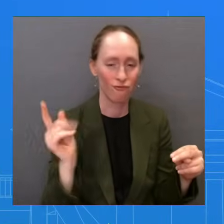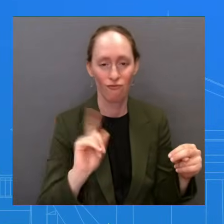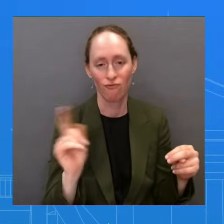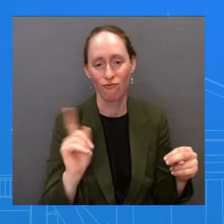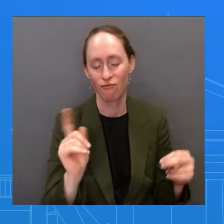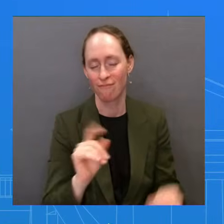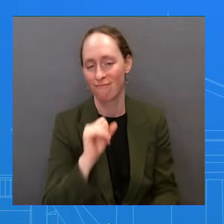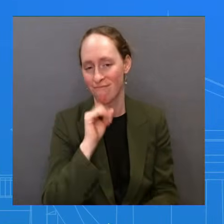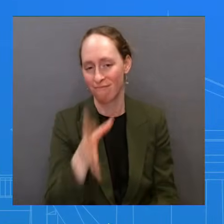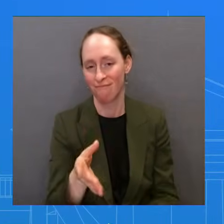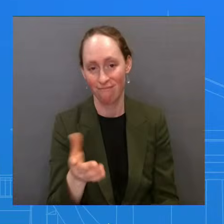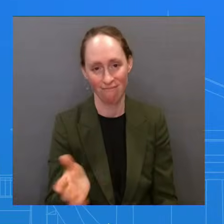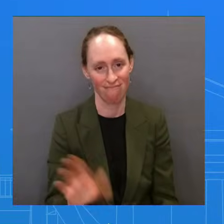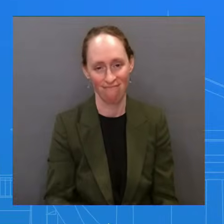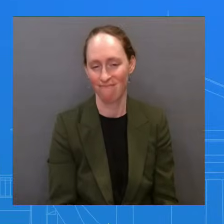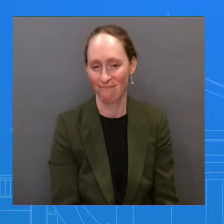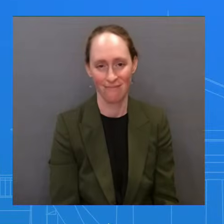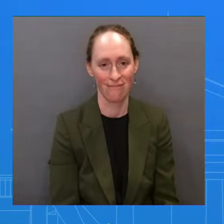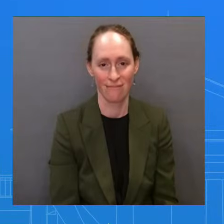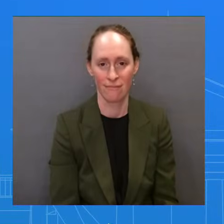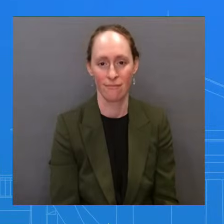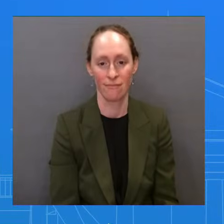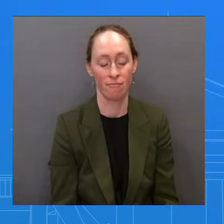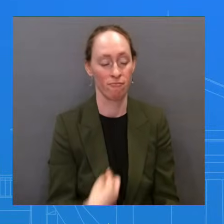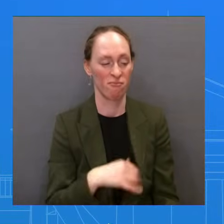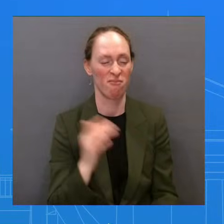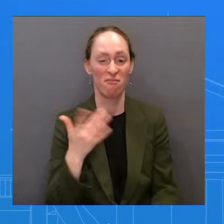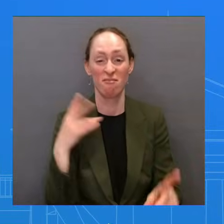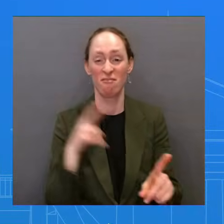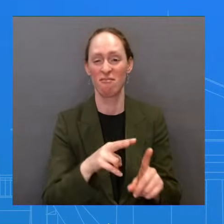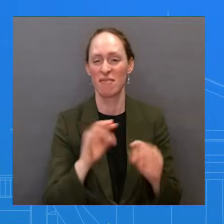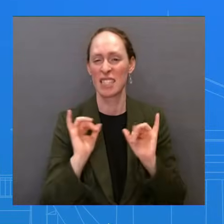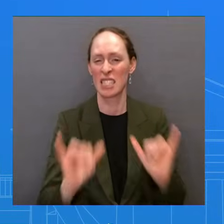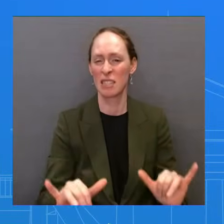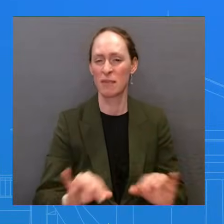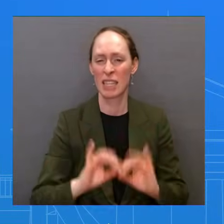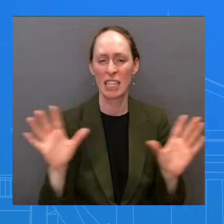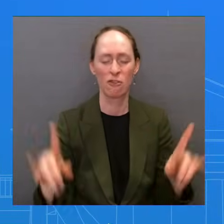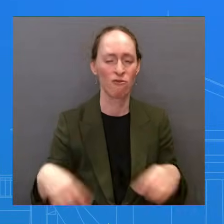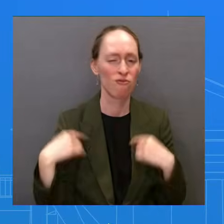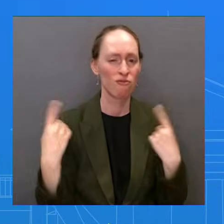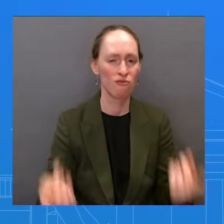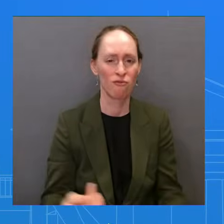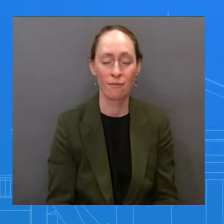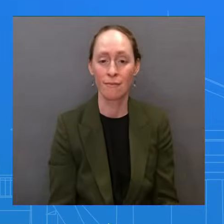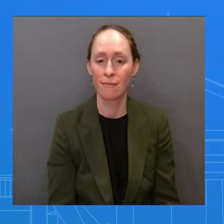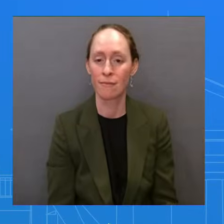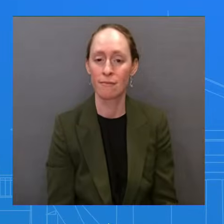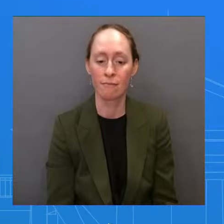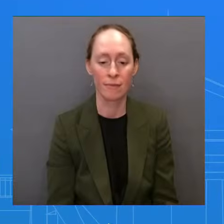that Congress needs to avoid a default -- and I'll leave it there -- without conditions. The Press: But is an extension on the table at all?